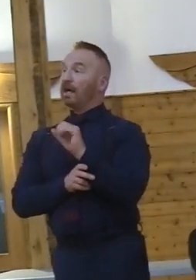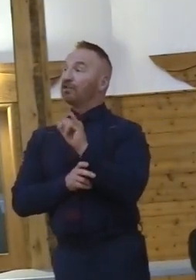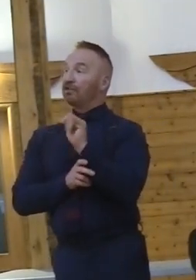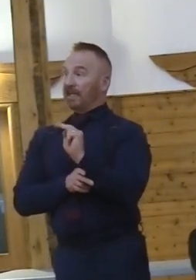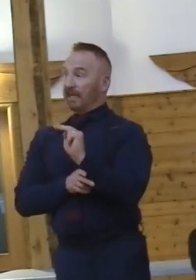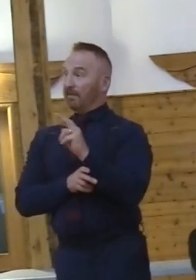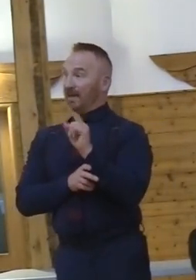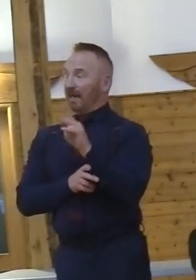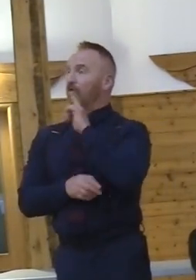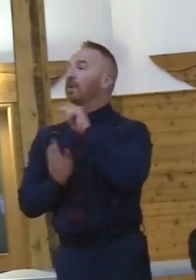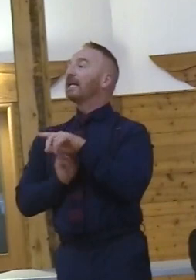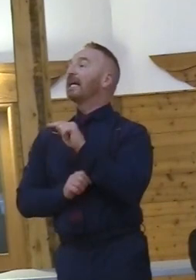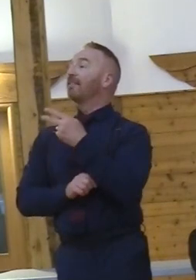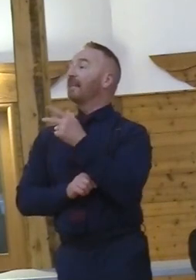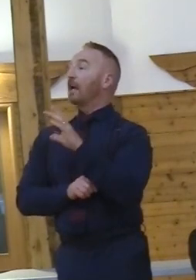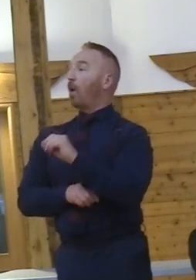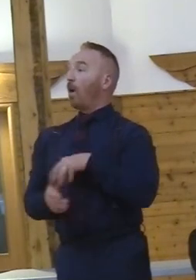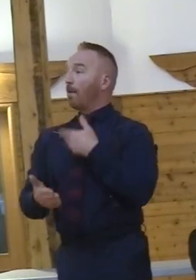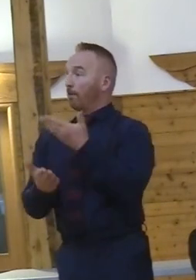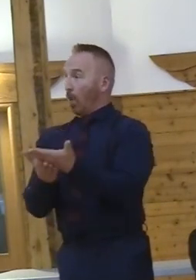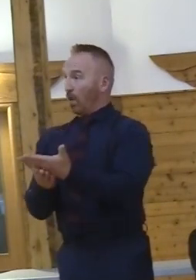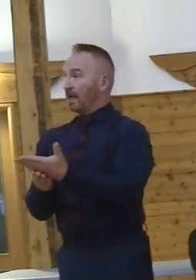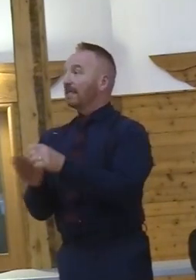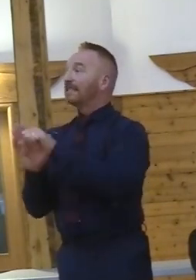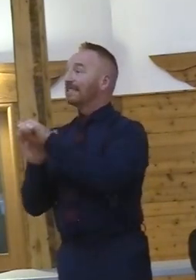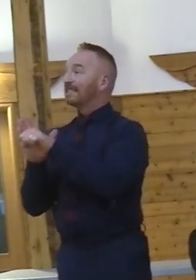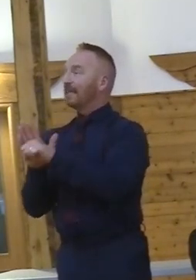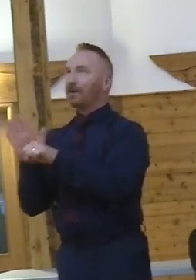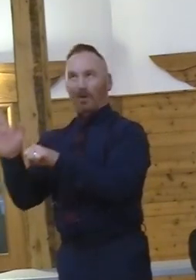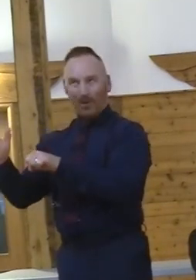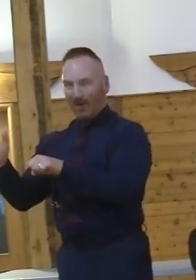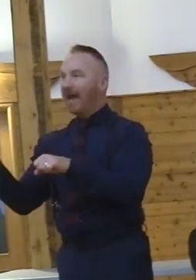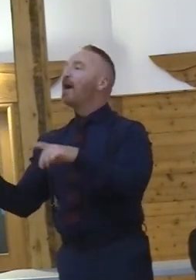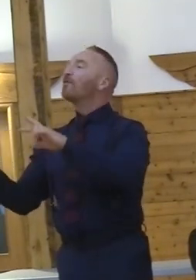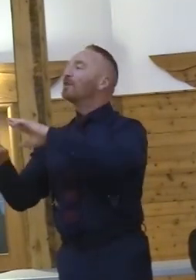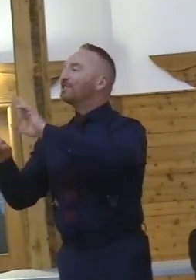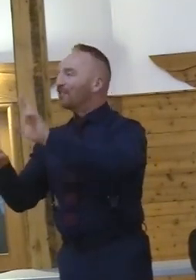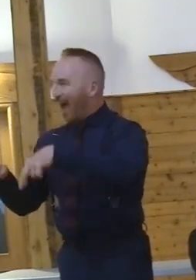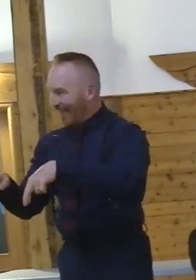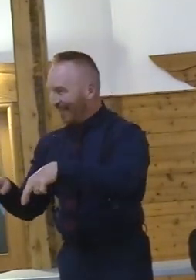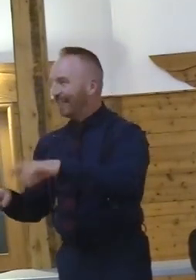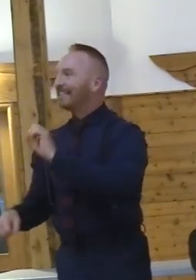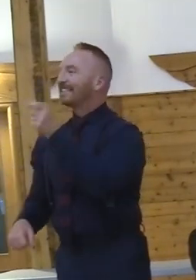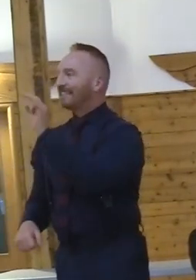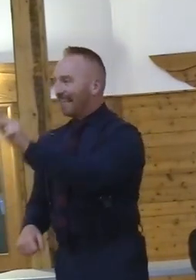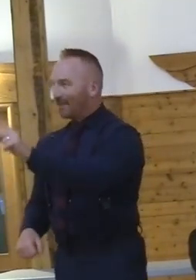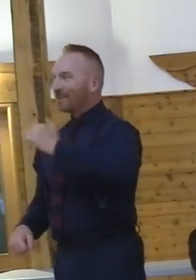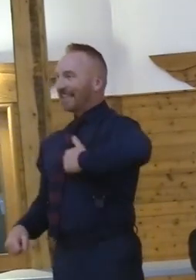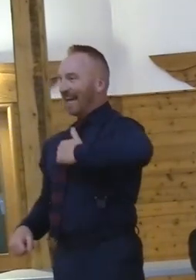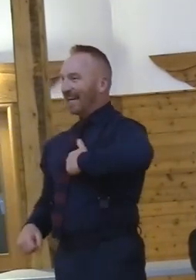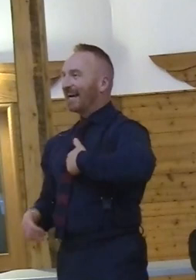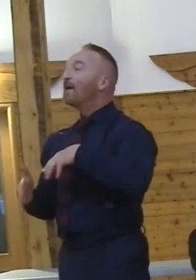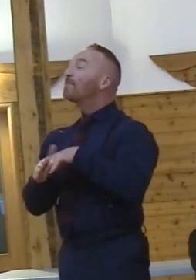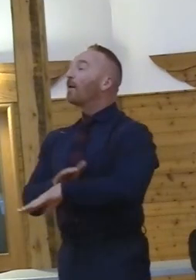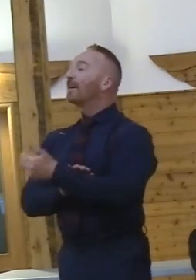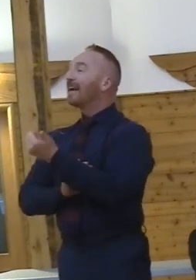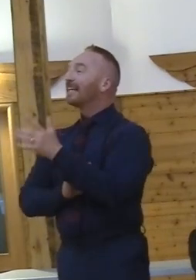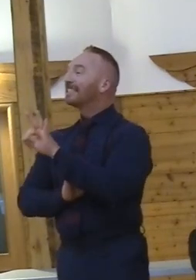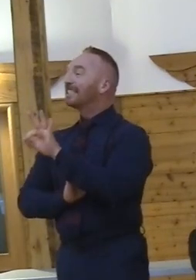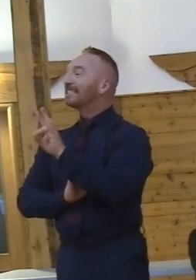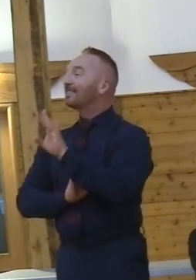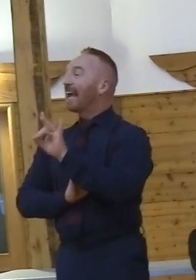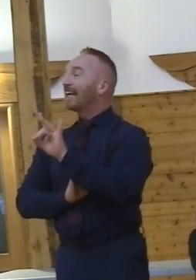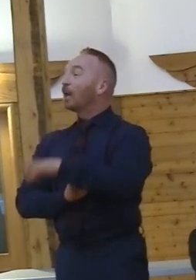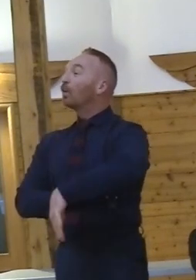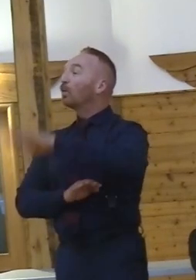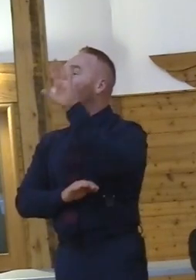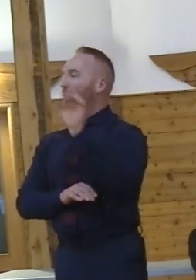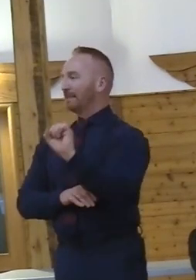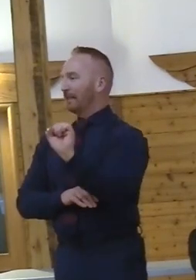So Theo was born in Regina, Saskatchewan, Canada in 1978 and grew up in Saskatoon.